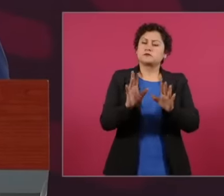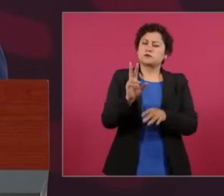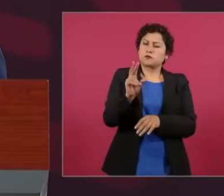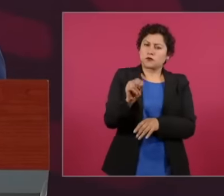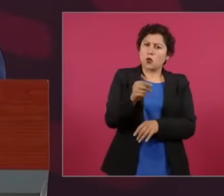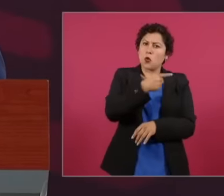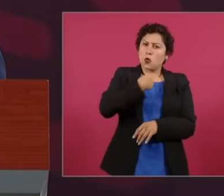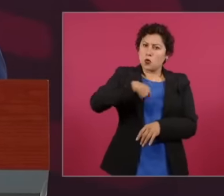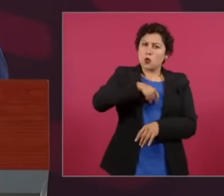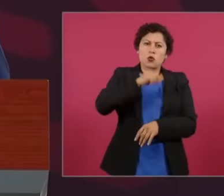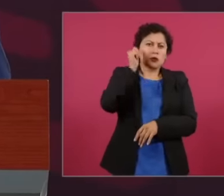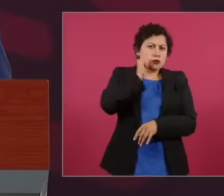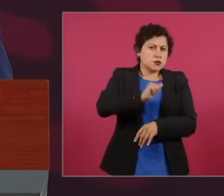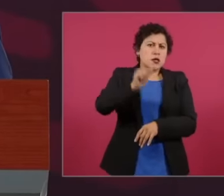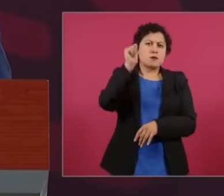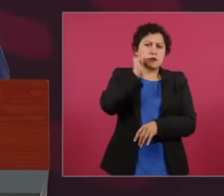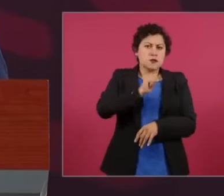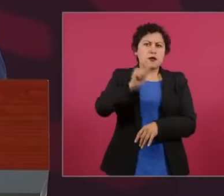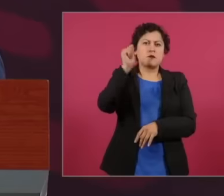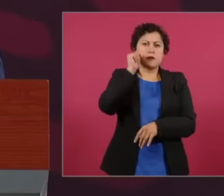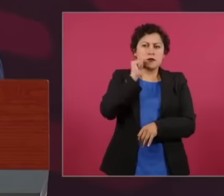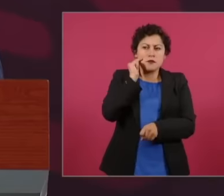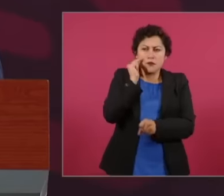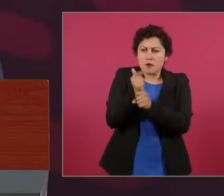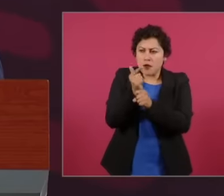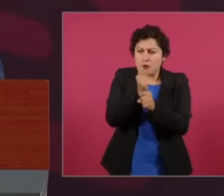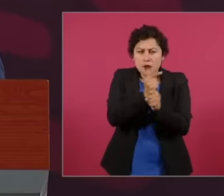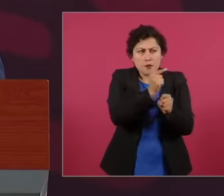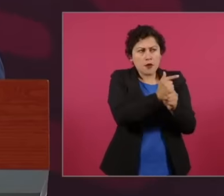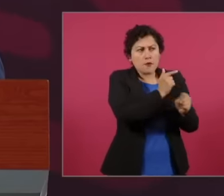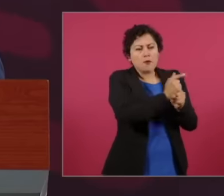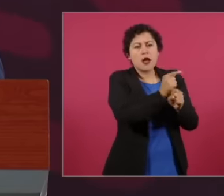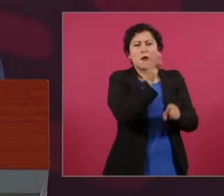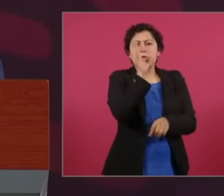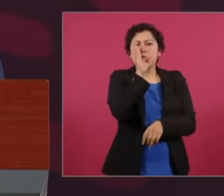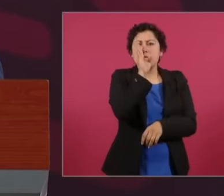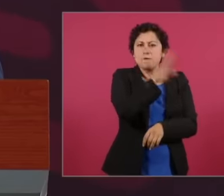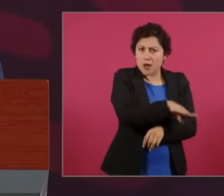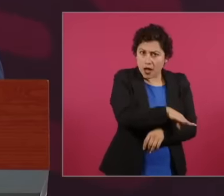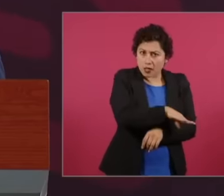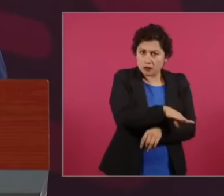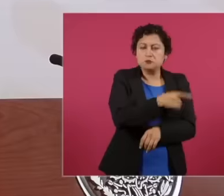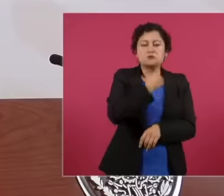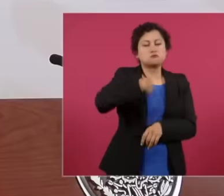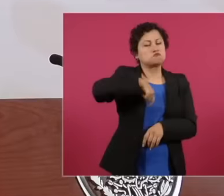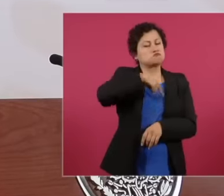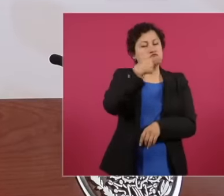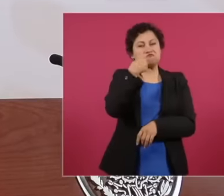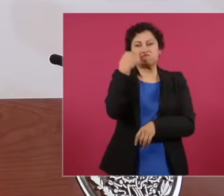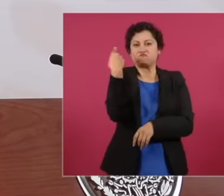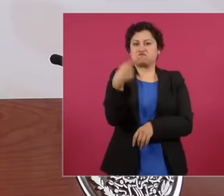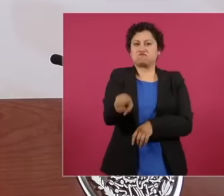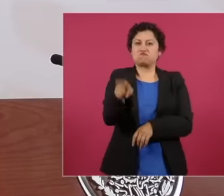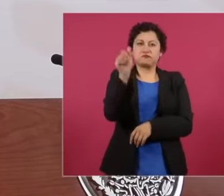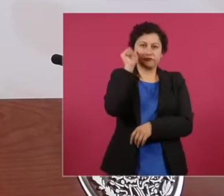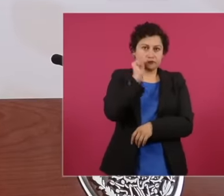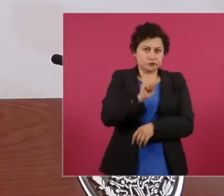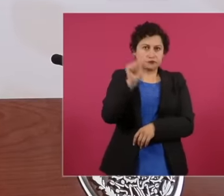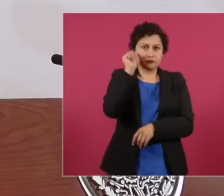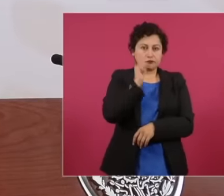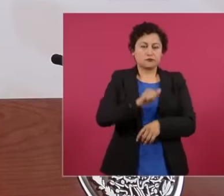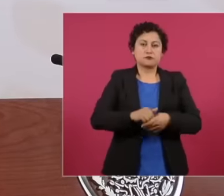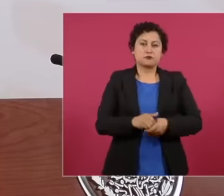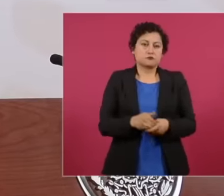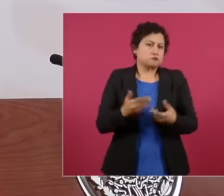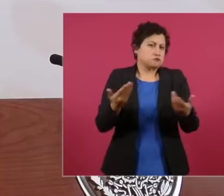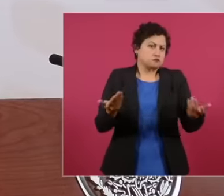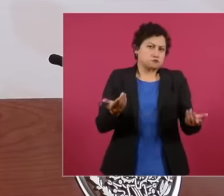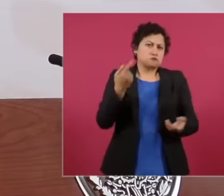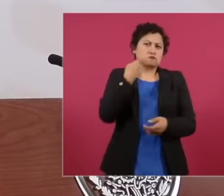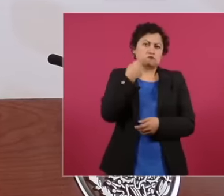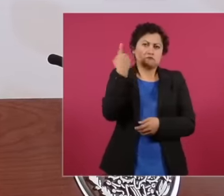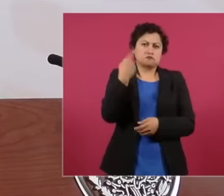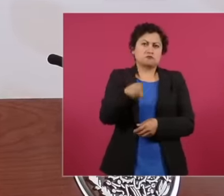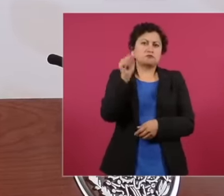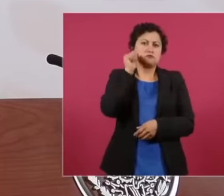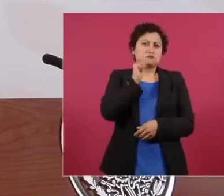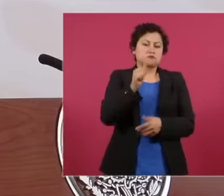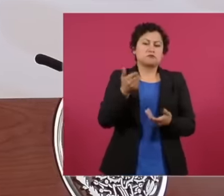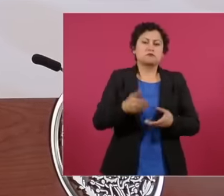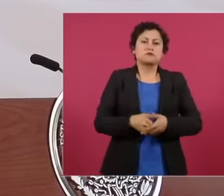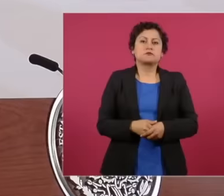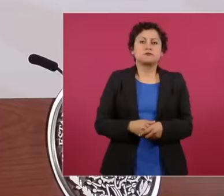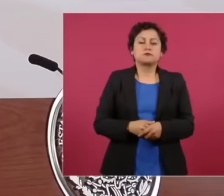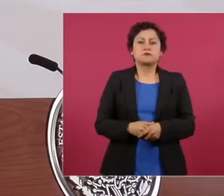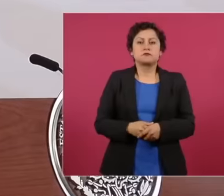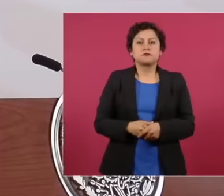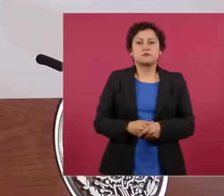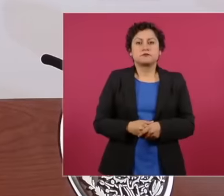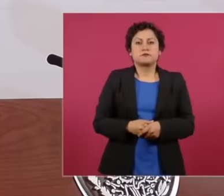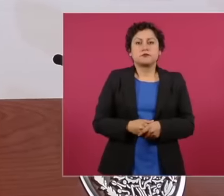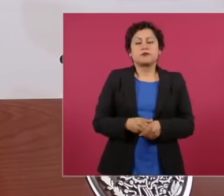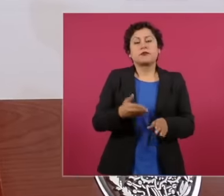types of fraudulent operations. We have always denounced that the previous rulers